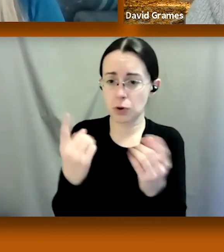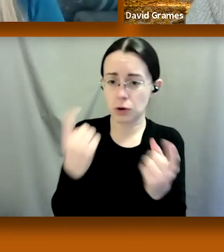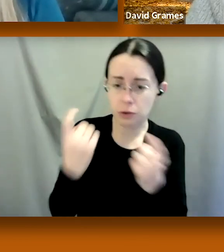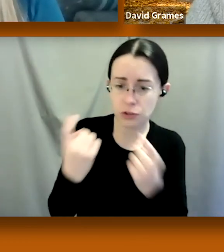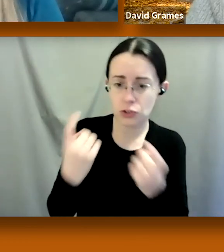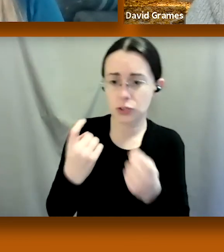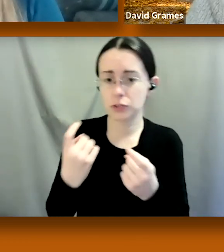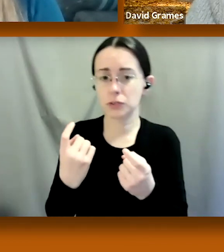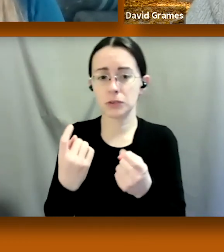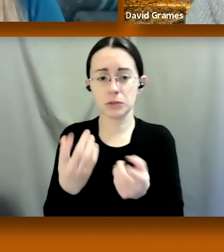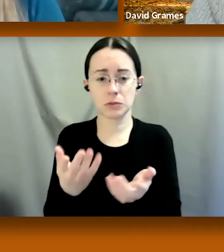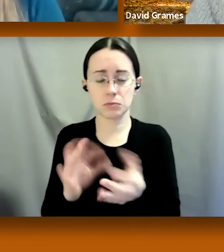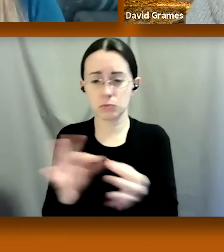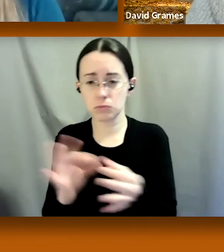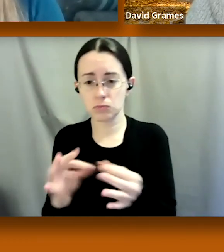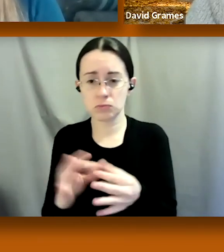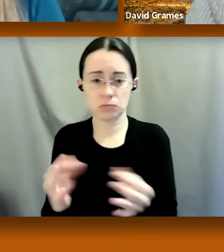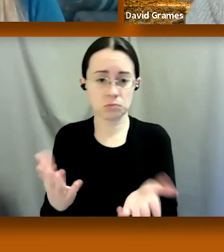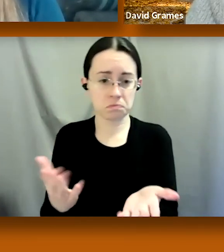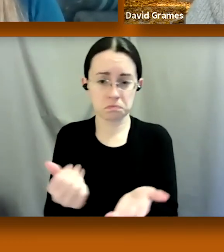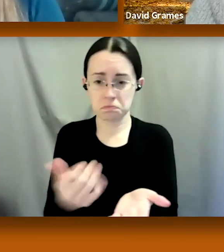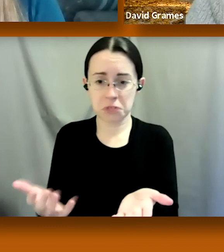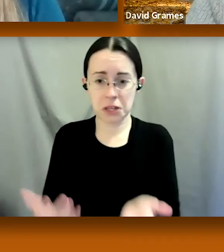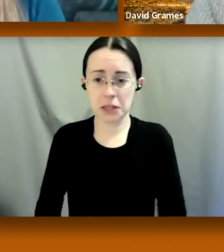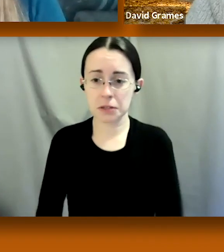questions that folks have?